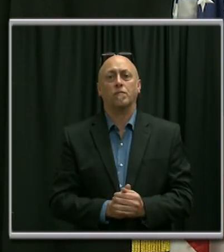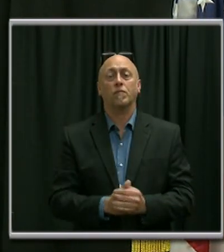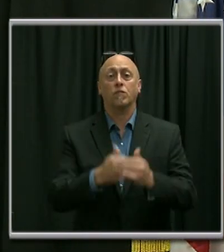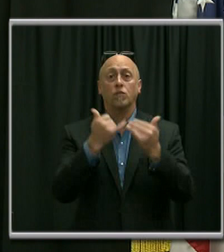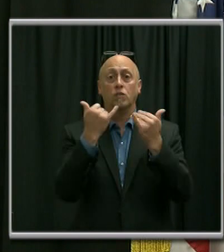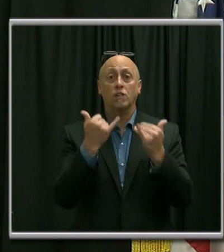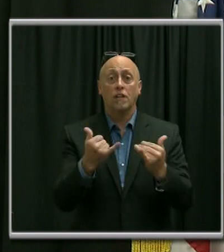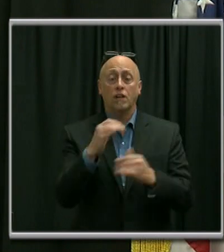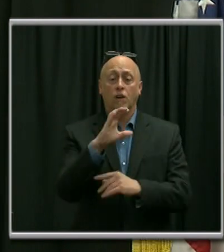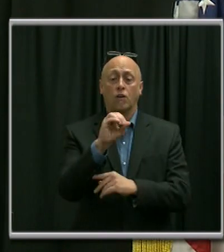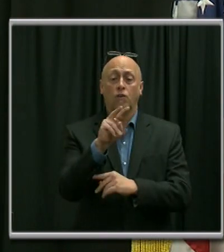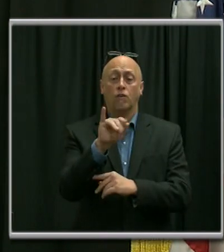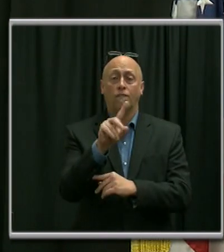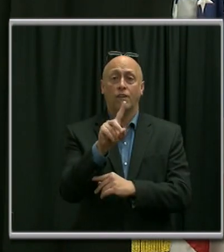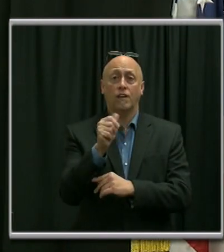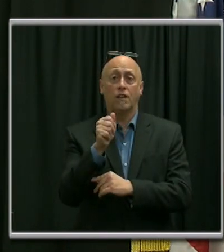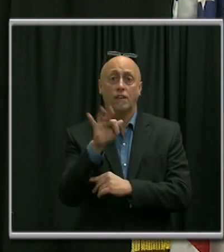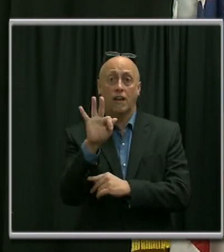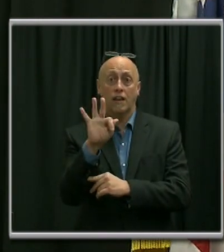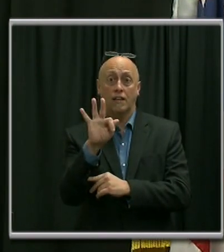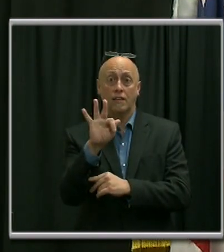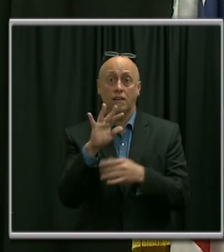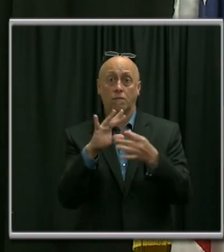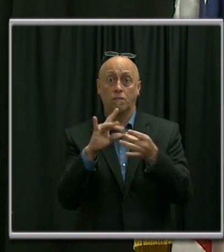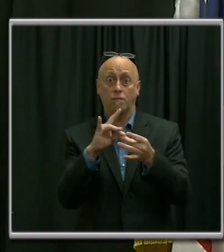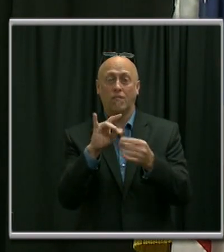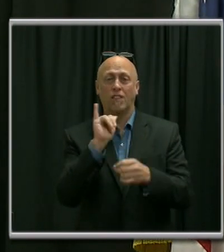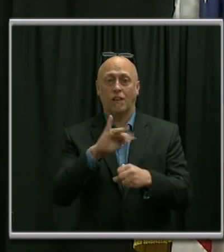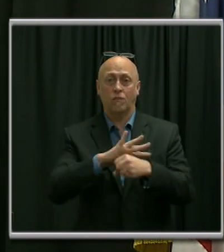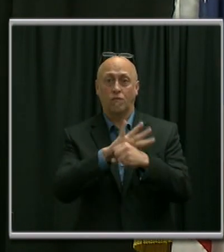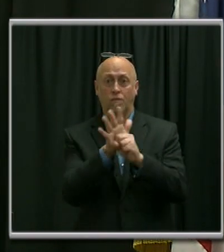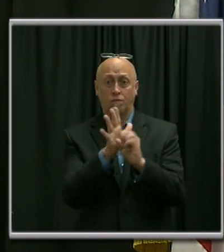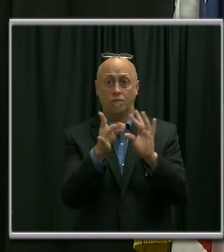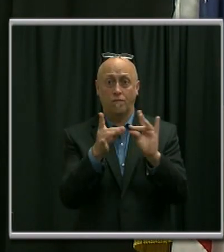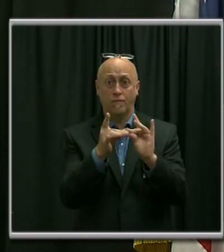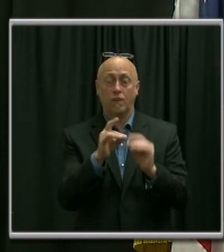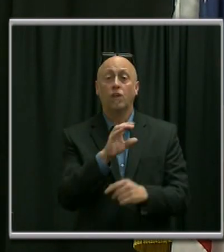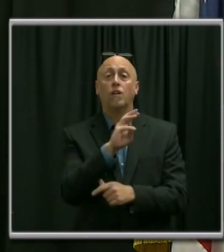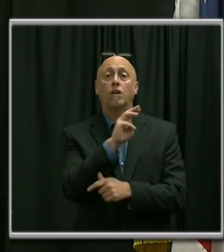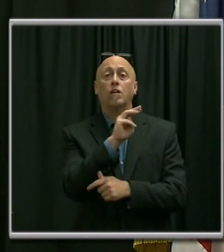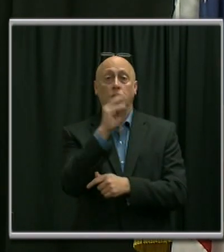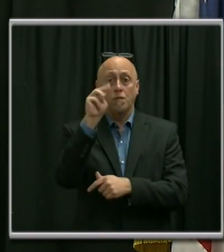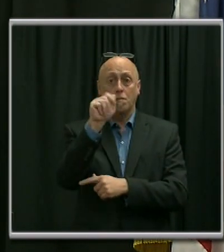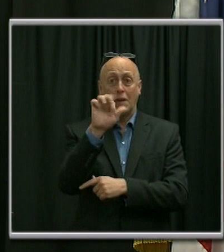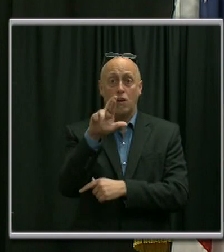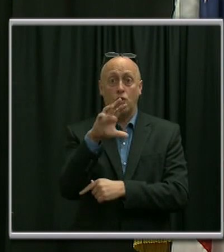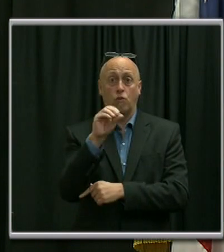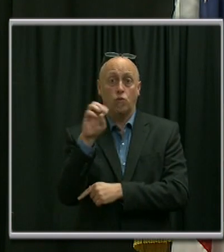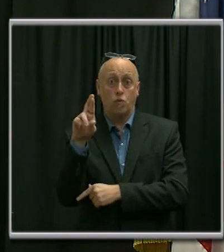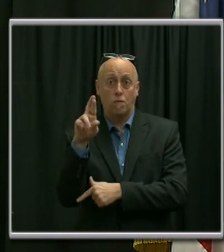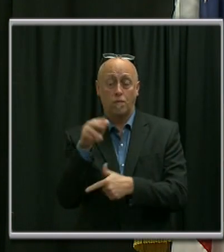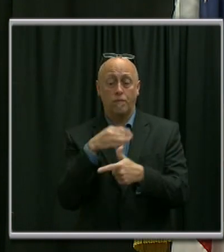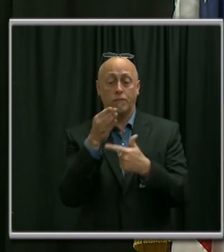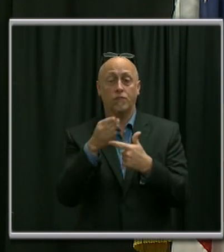U FOR JOINING US. WE WILL BEGIN TODAY'S COVER NINETEEN BRIEFING